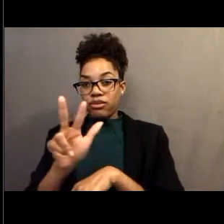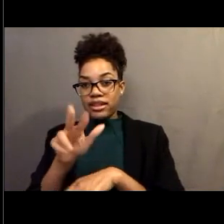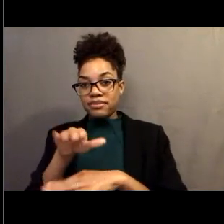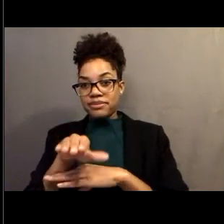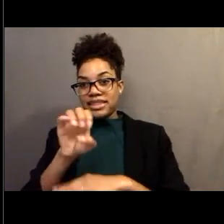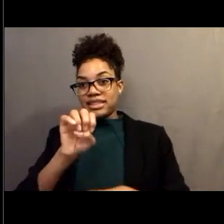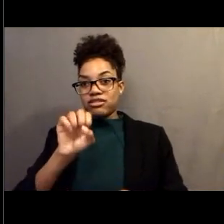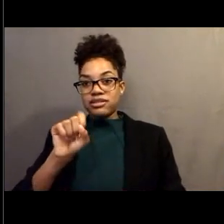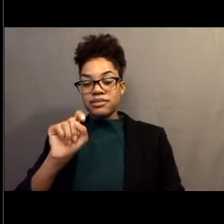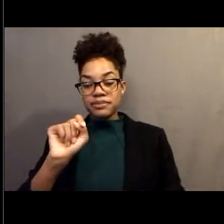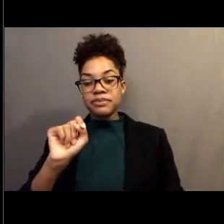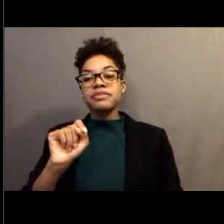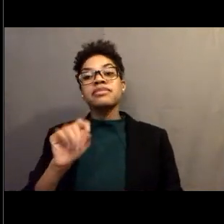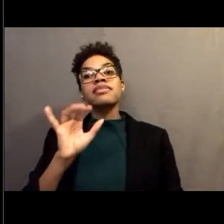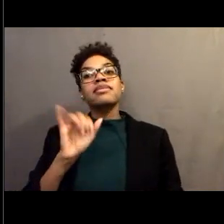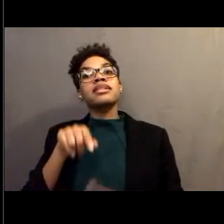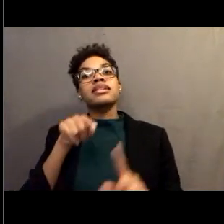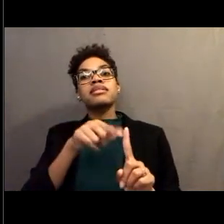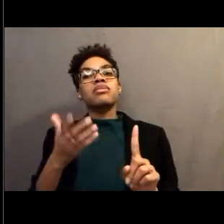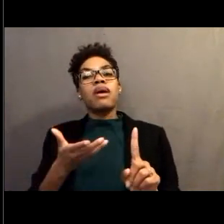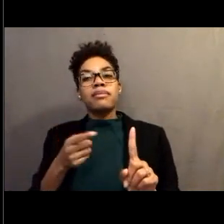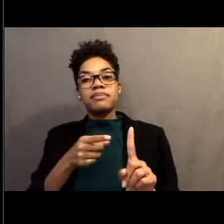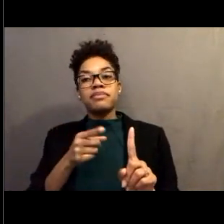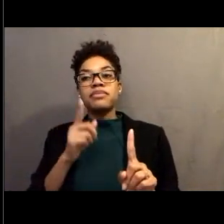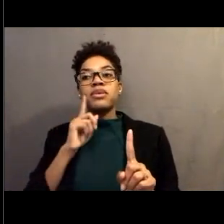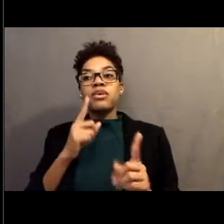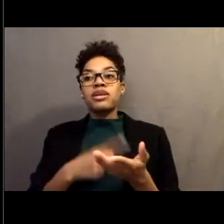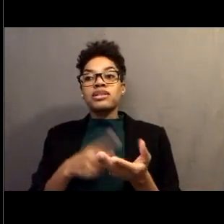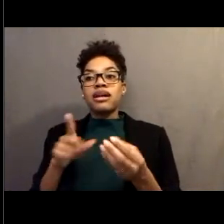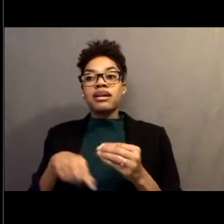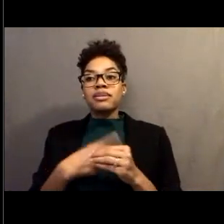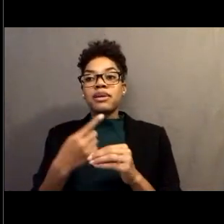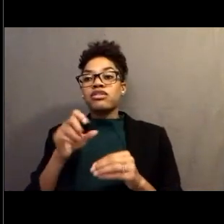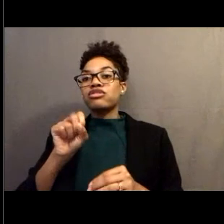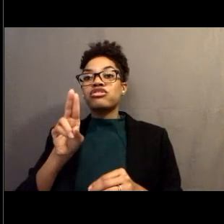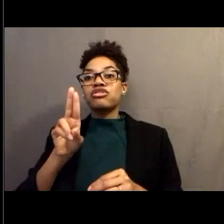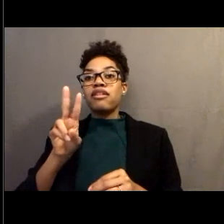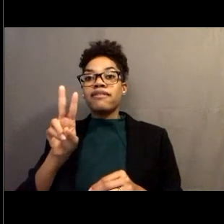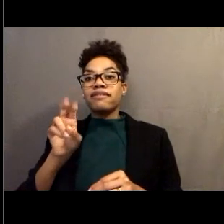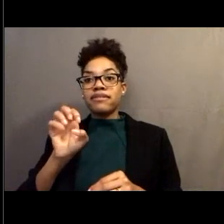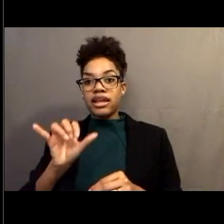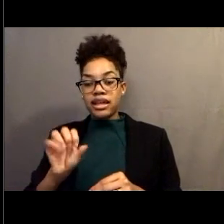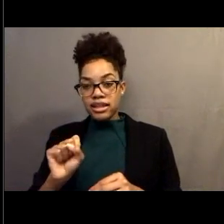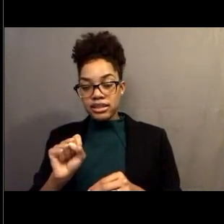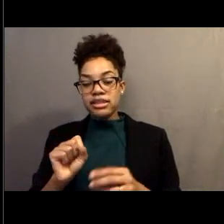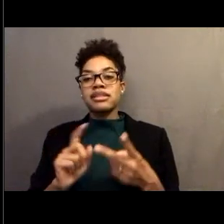is going to be about the bottom trawl surveys in Alaska and how we monitor efficient ecosystems.